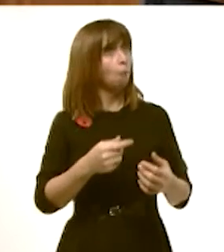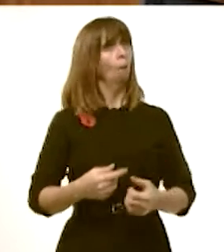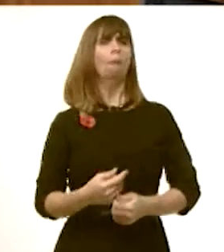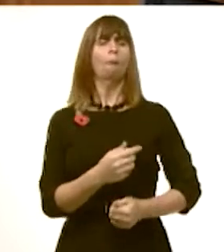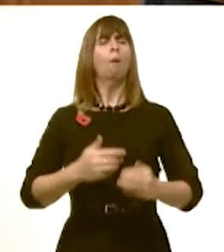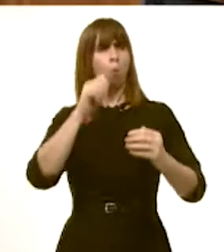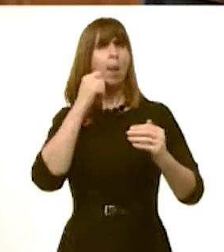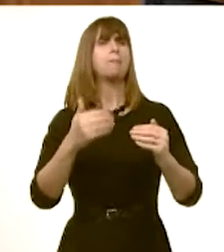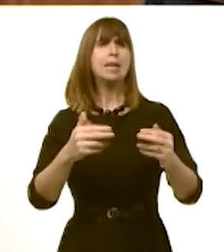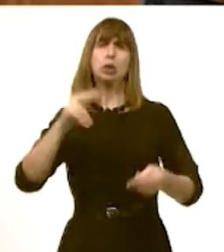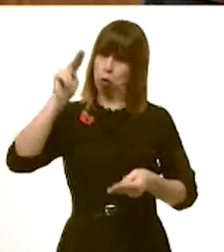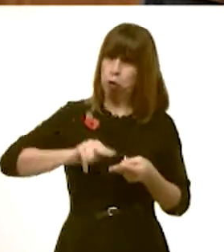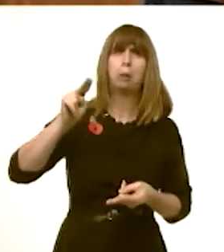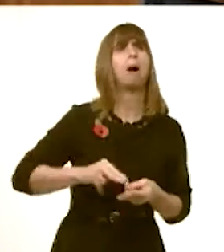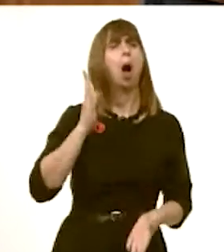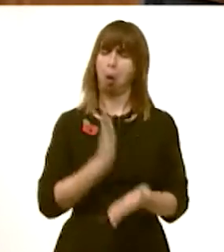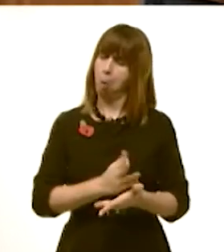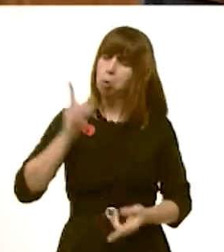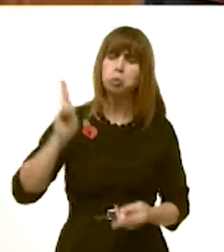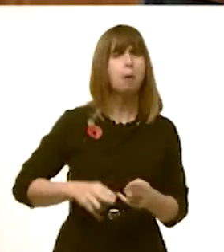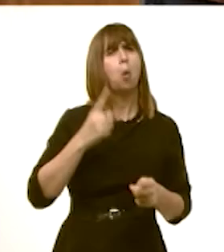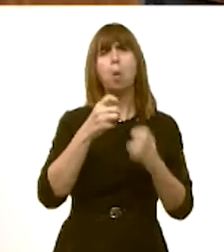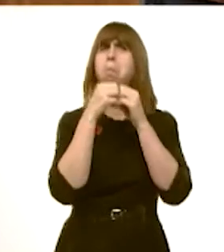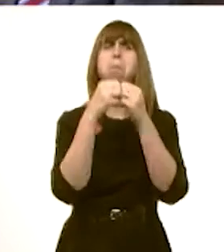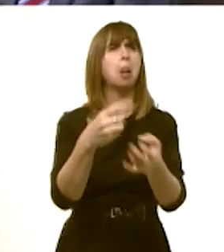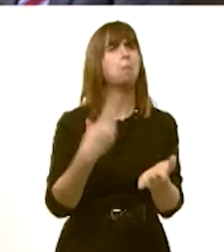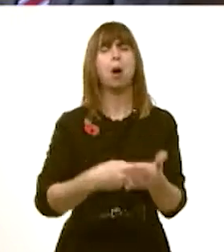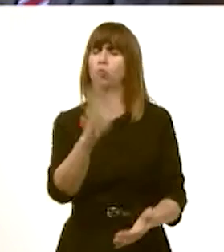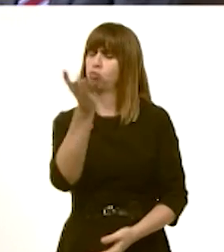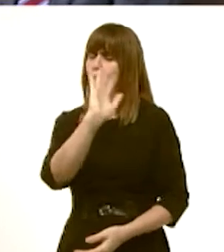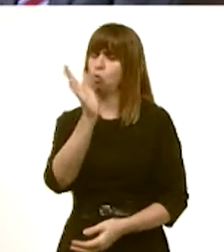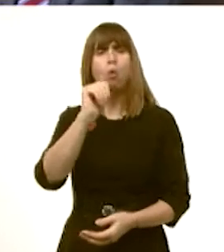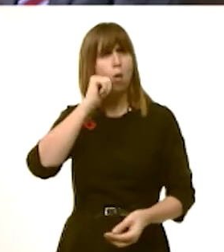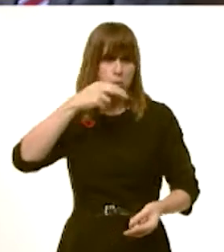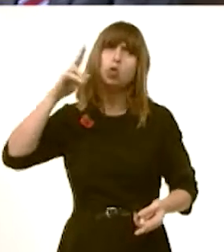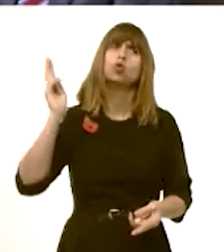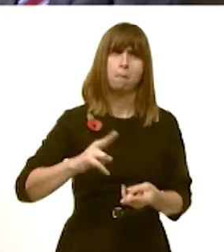it being delivered way below the figure that is commonly understood as being the cost of that project?